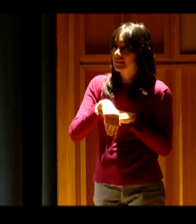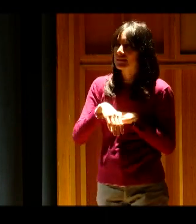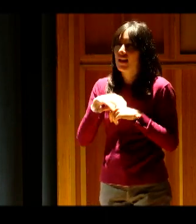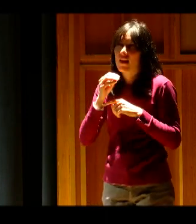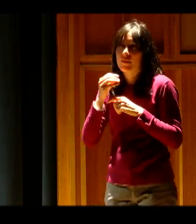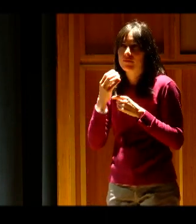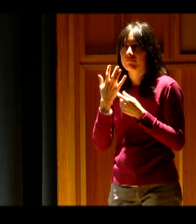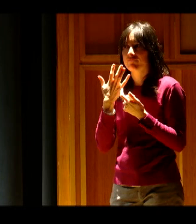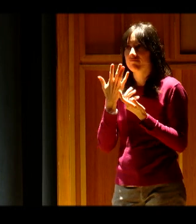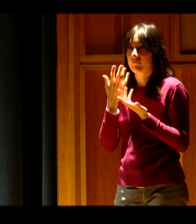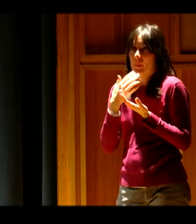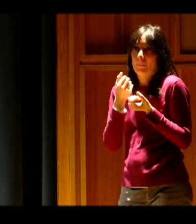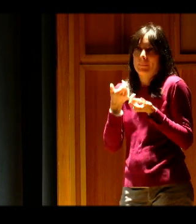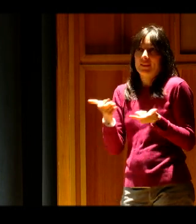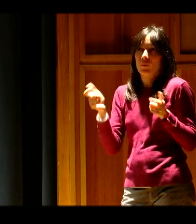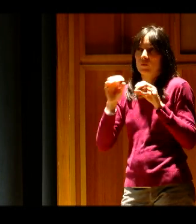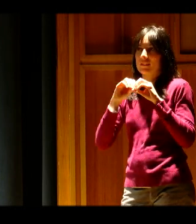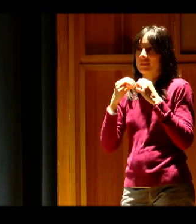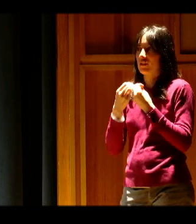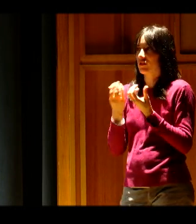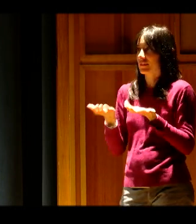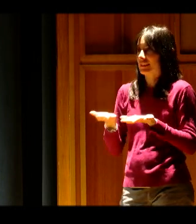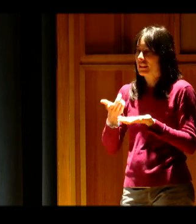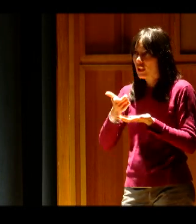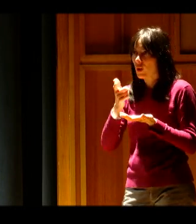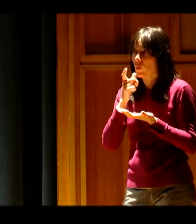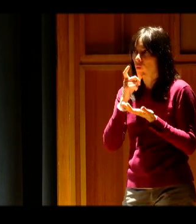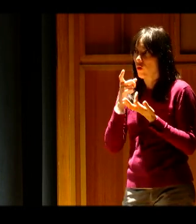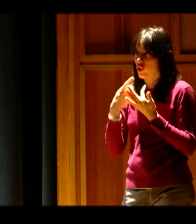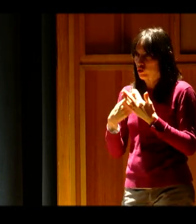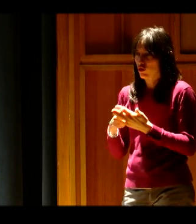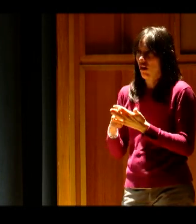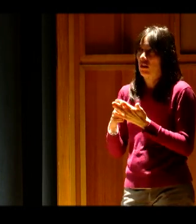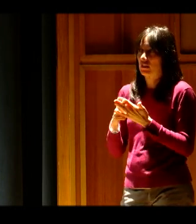organizations that I hear starting to have these major moments where we're really stepping up to the plate.